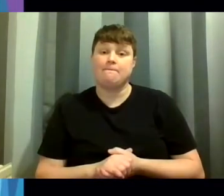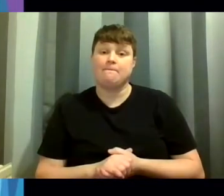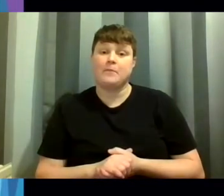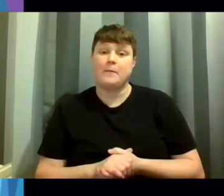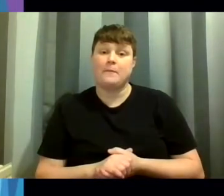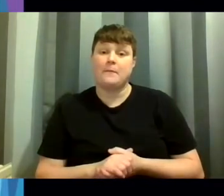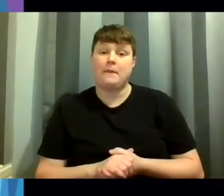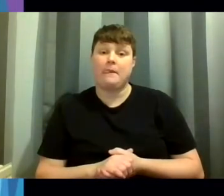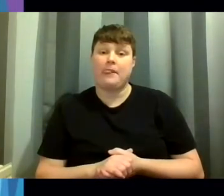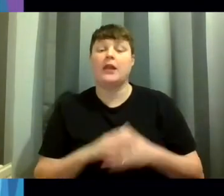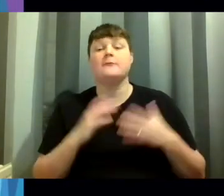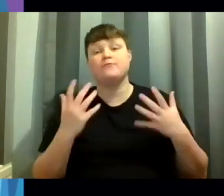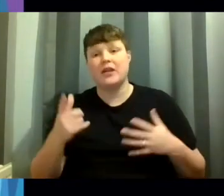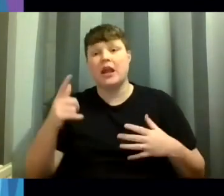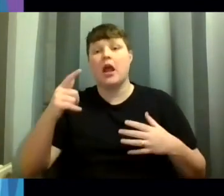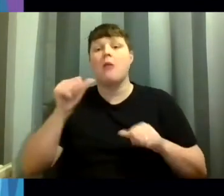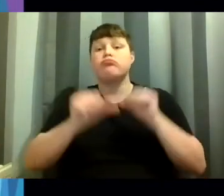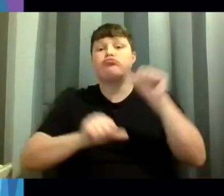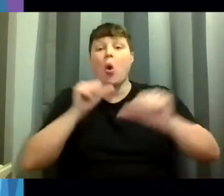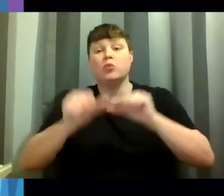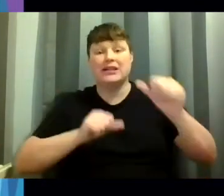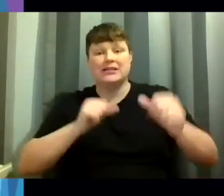Although the processing part for that is quite extortionate.